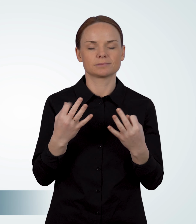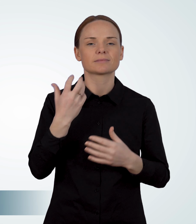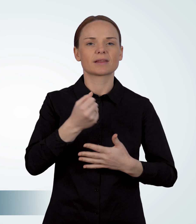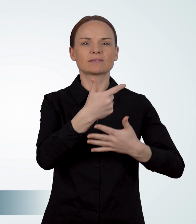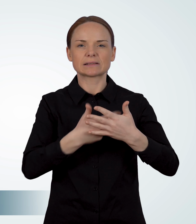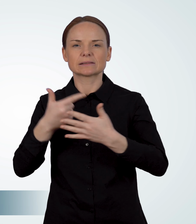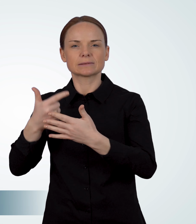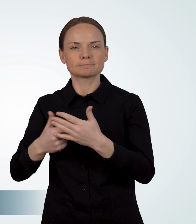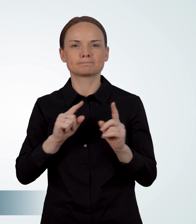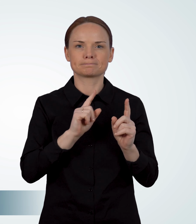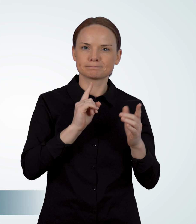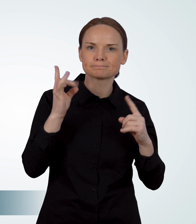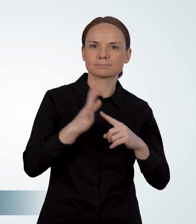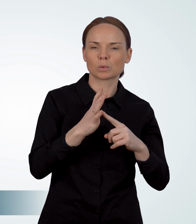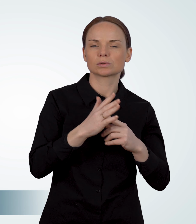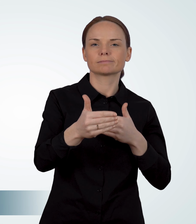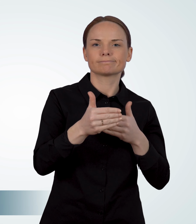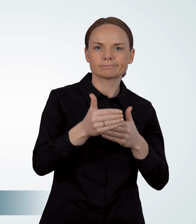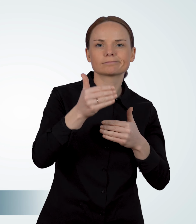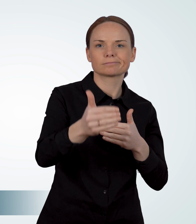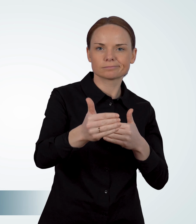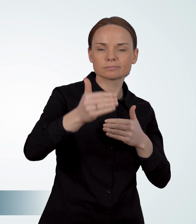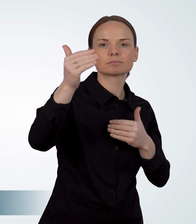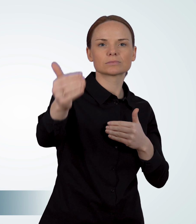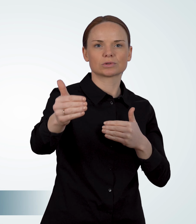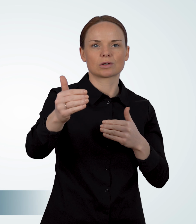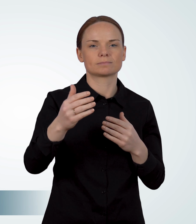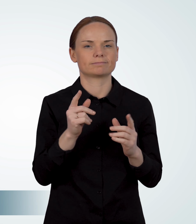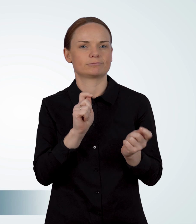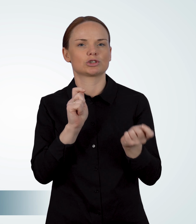It will set out important short, medium and longer-term changes